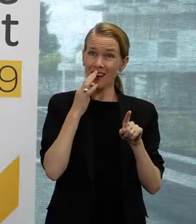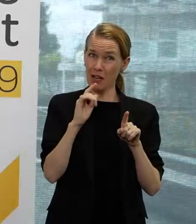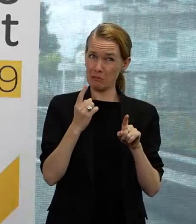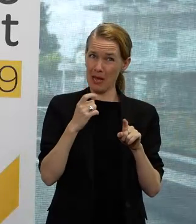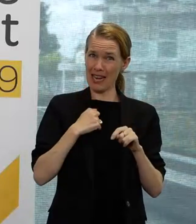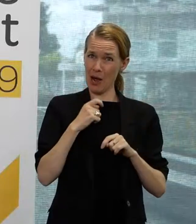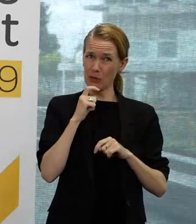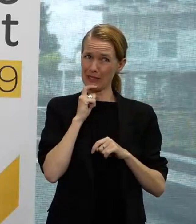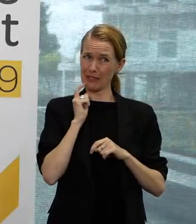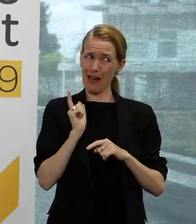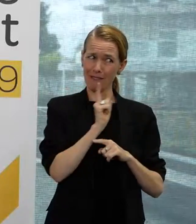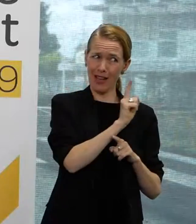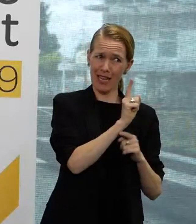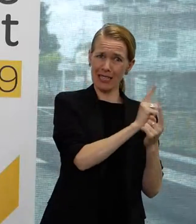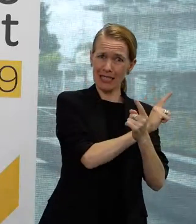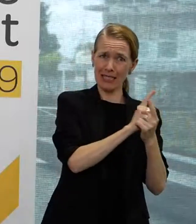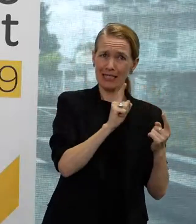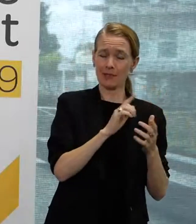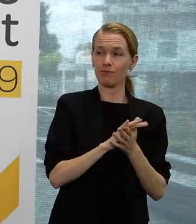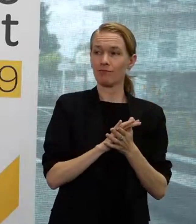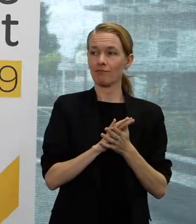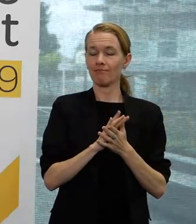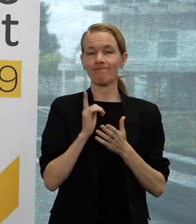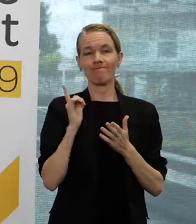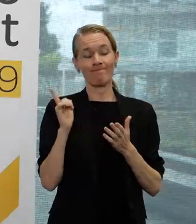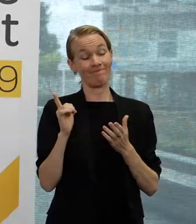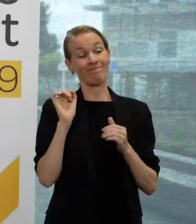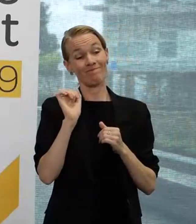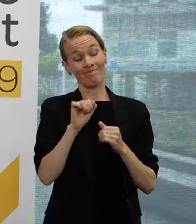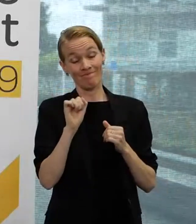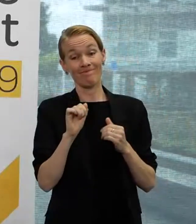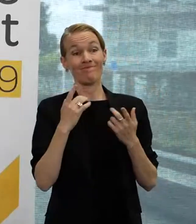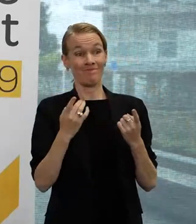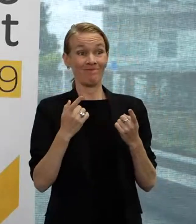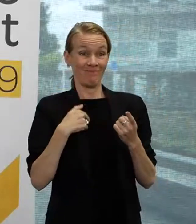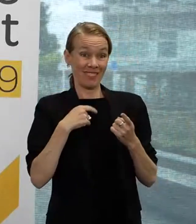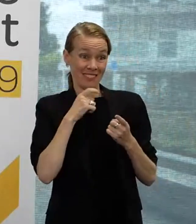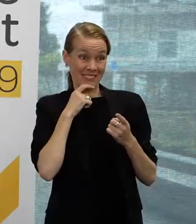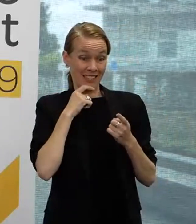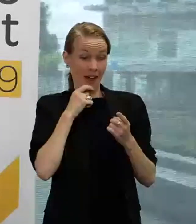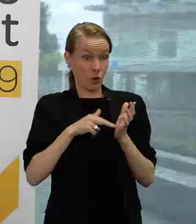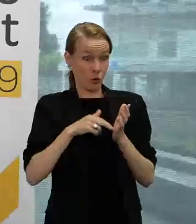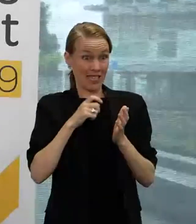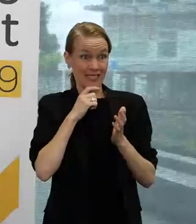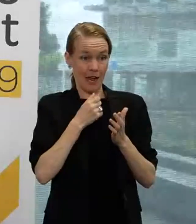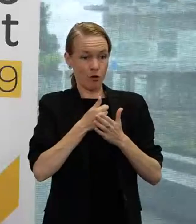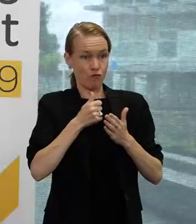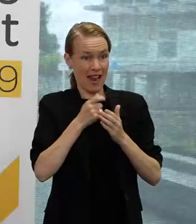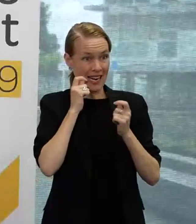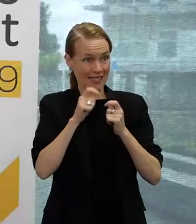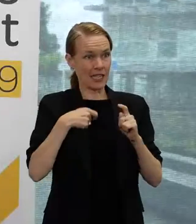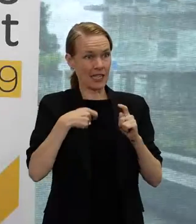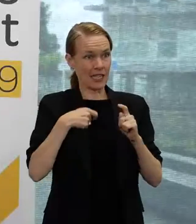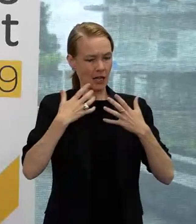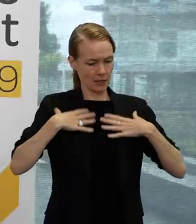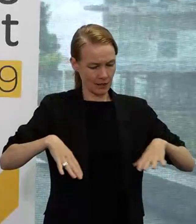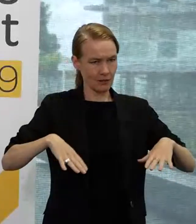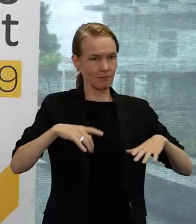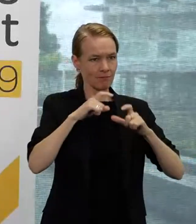So again, all of these situations when they come up, are an opportunity for us to do a careful review of what